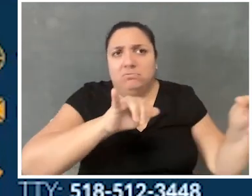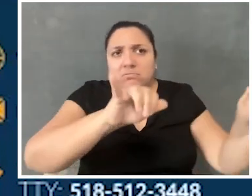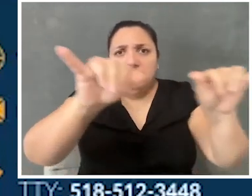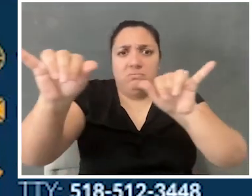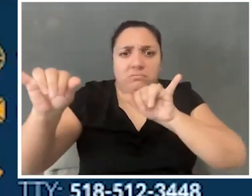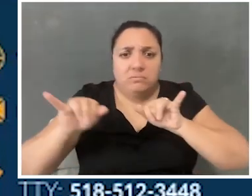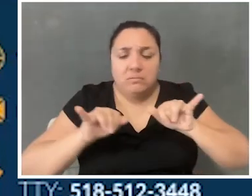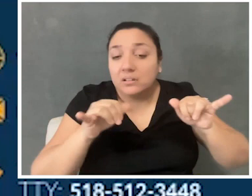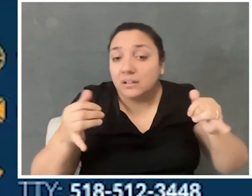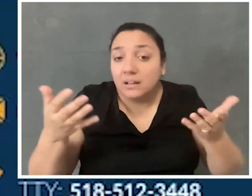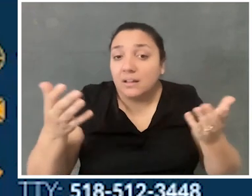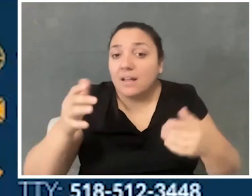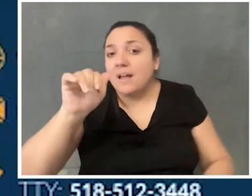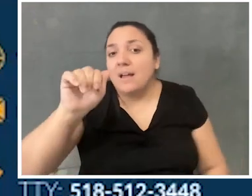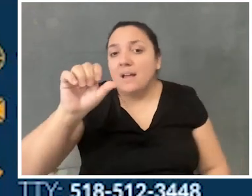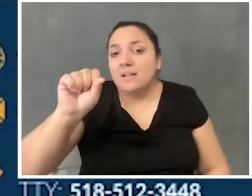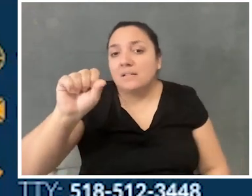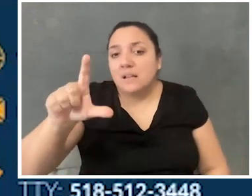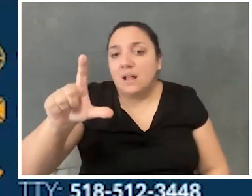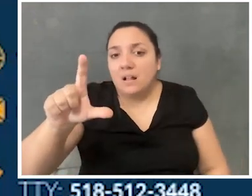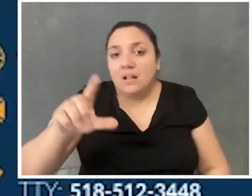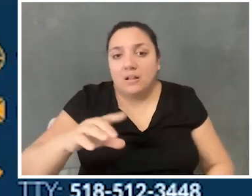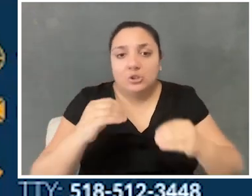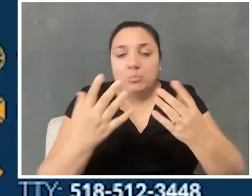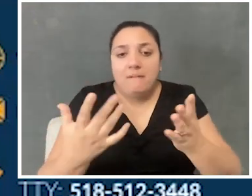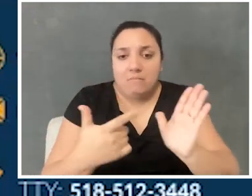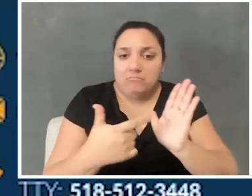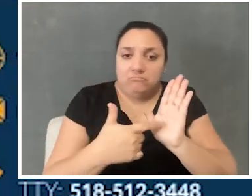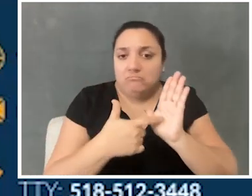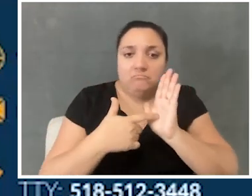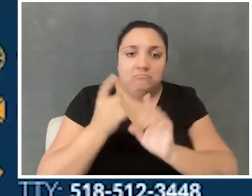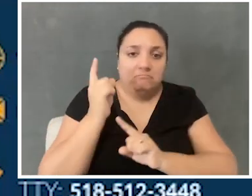to provide on-demand translation and interpretation.